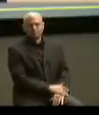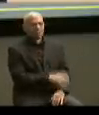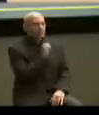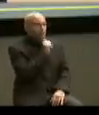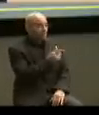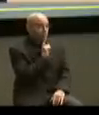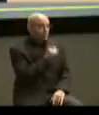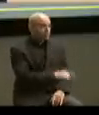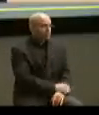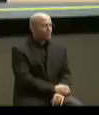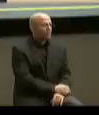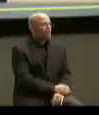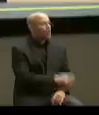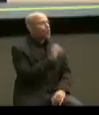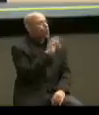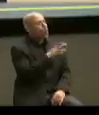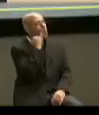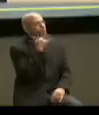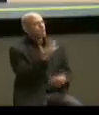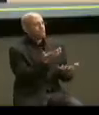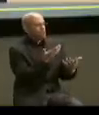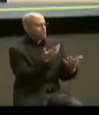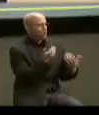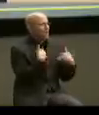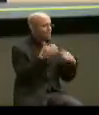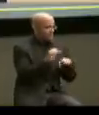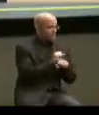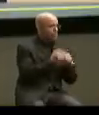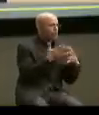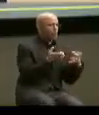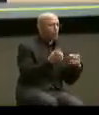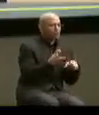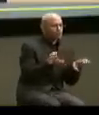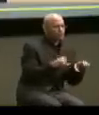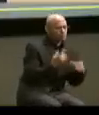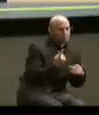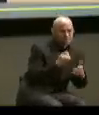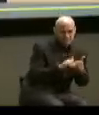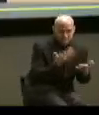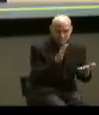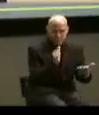IT'S NOT. IF YOU HAVE AN EMPLOYEE THAT WANTS TO DO SOMETHING THAT MIGHT